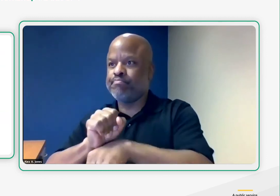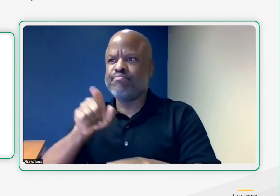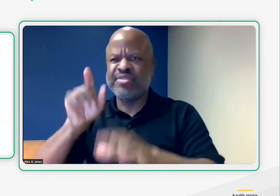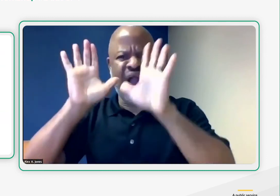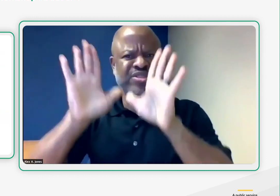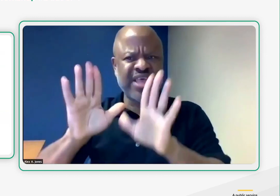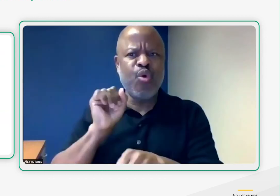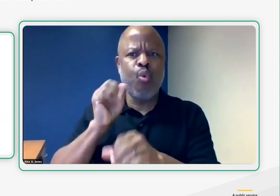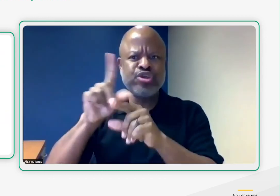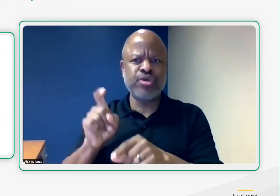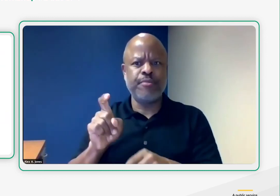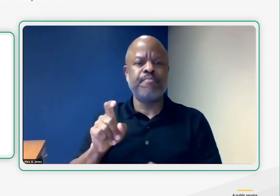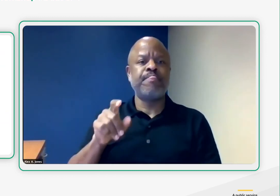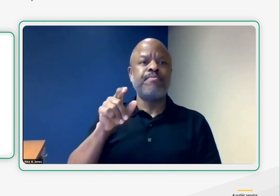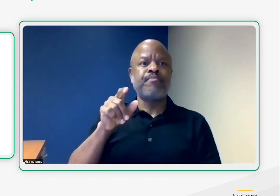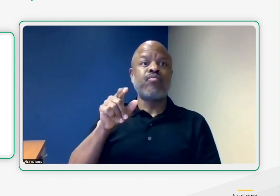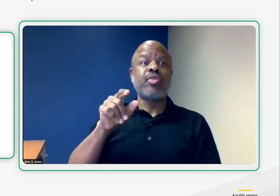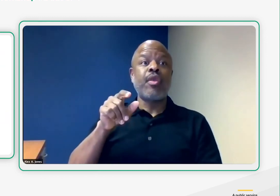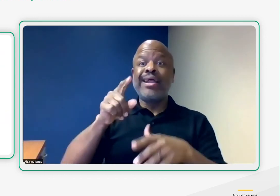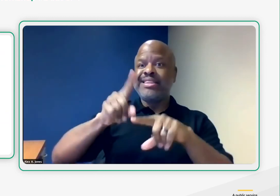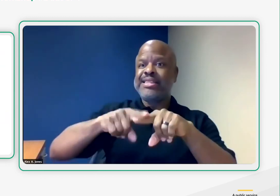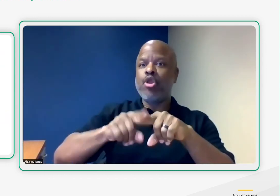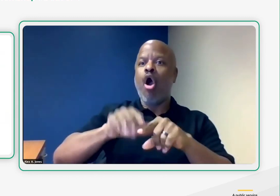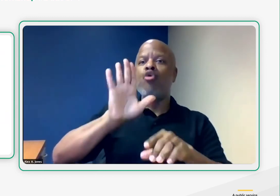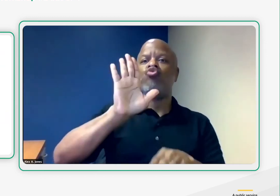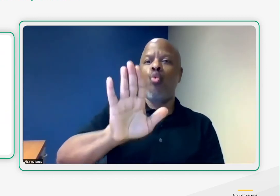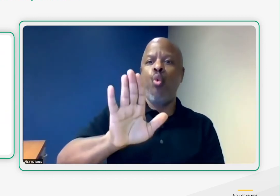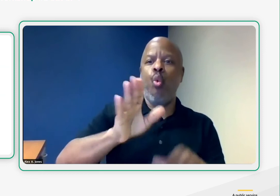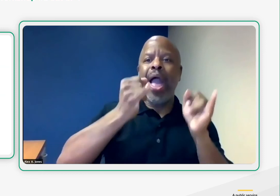learning on the job?